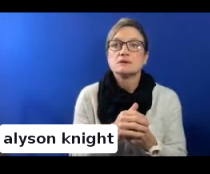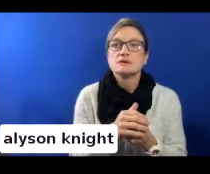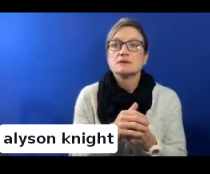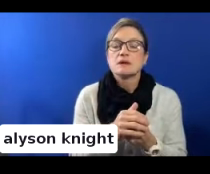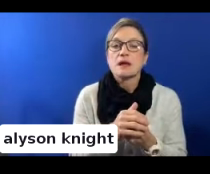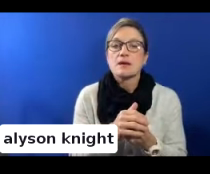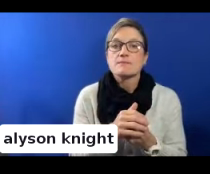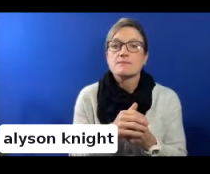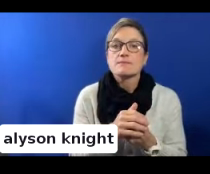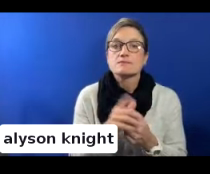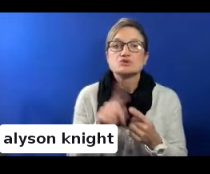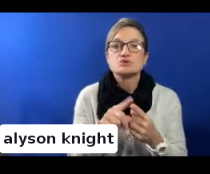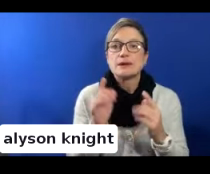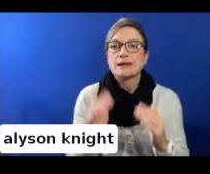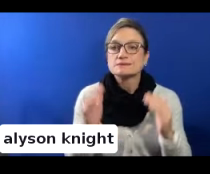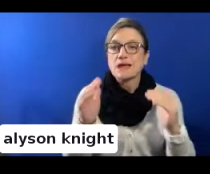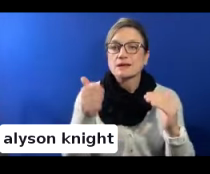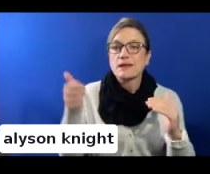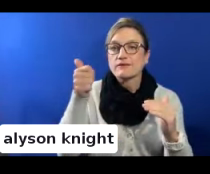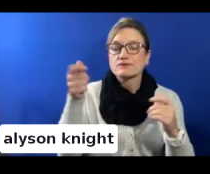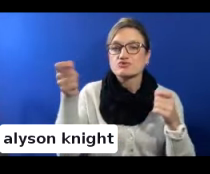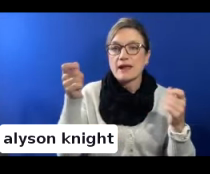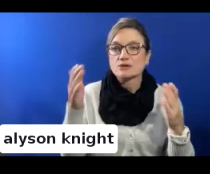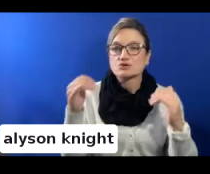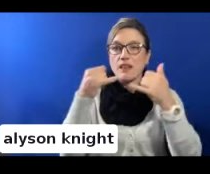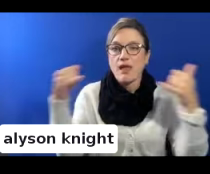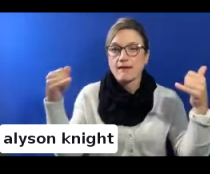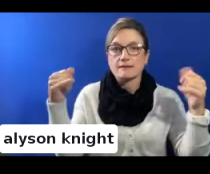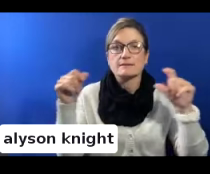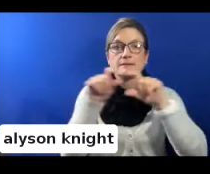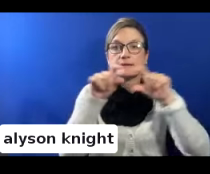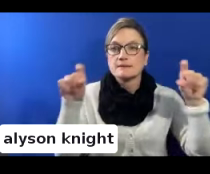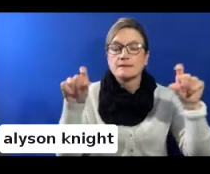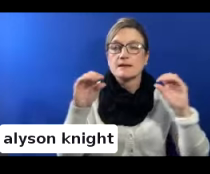executive director line with no impact on the timeline.